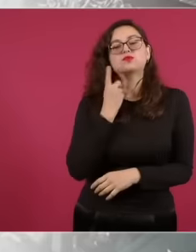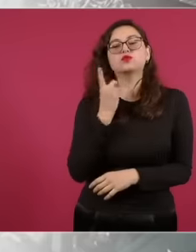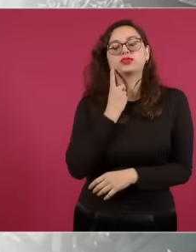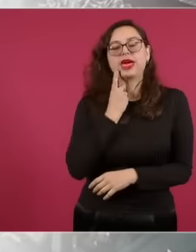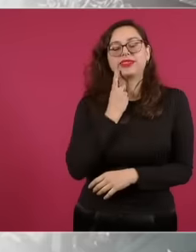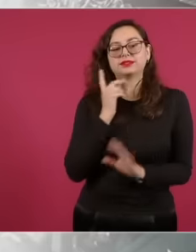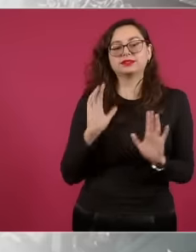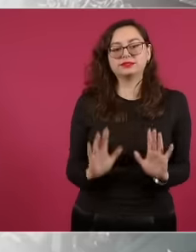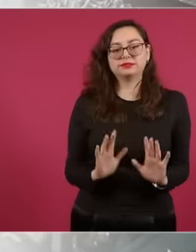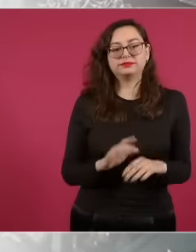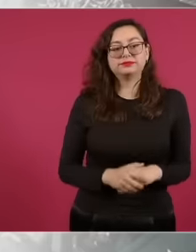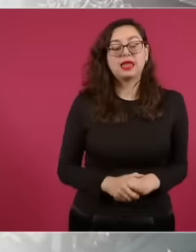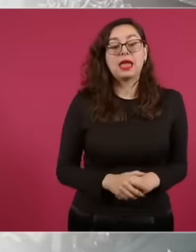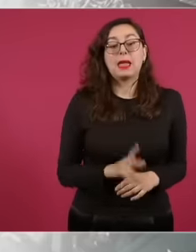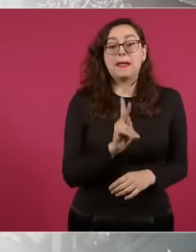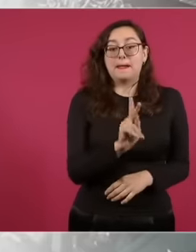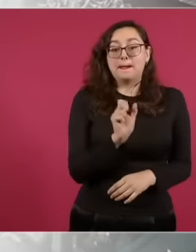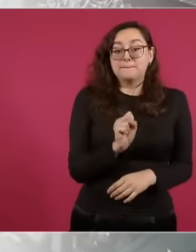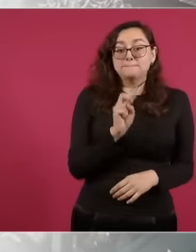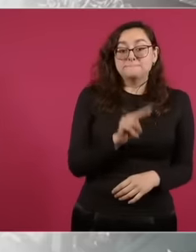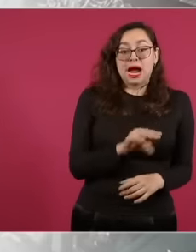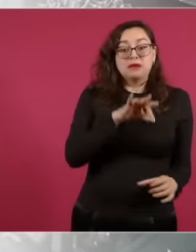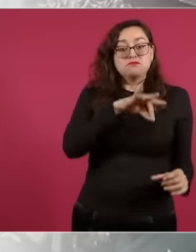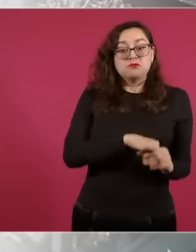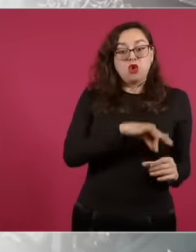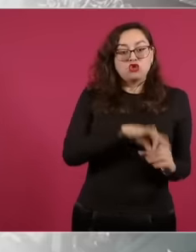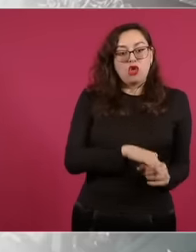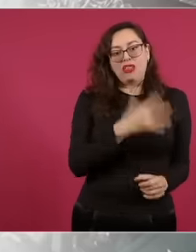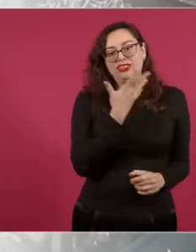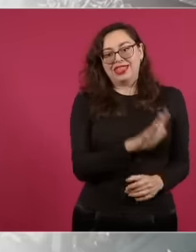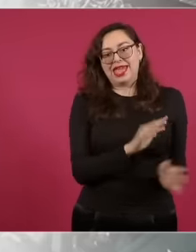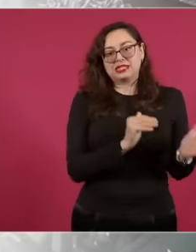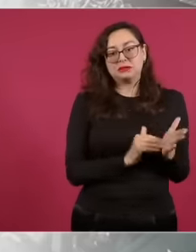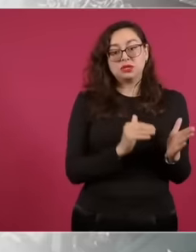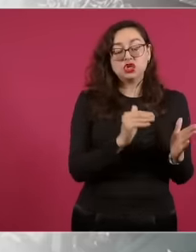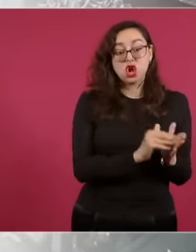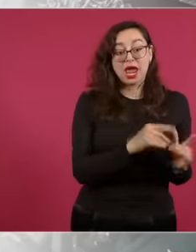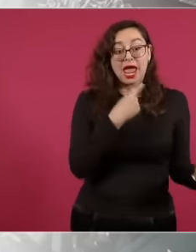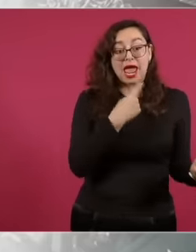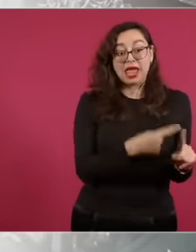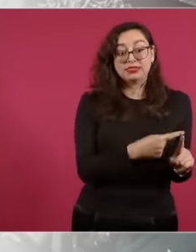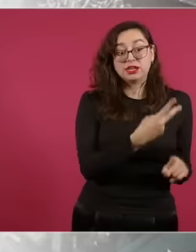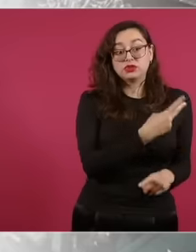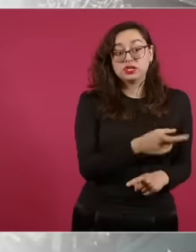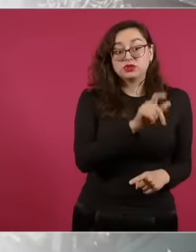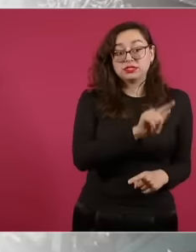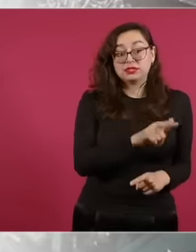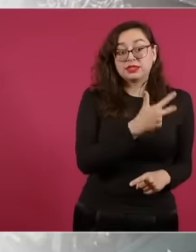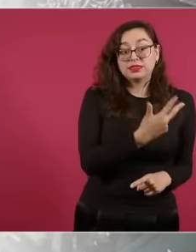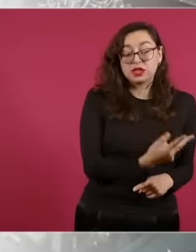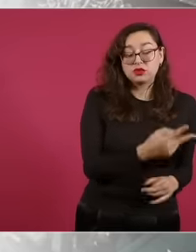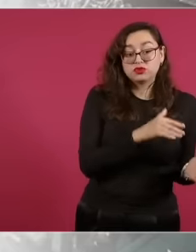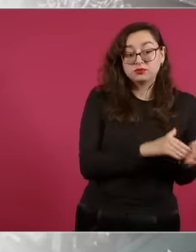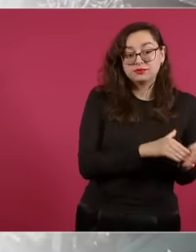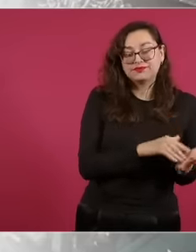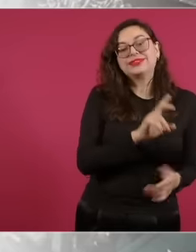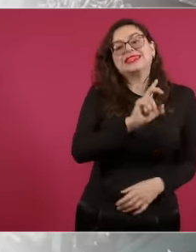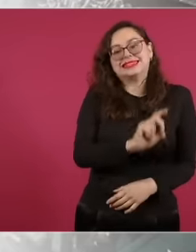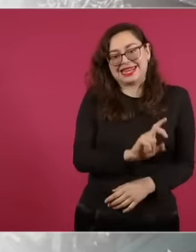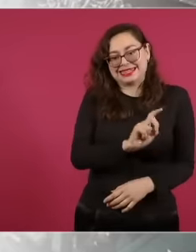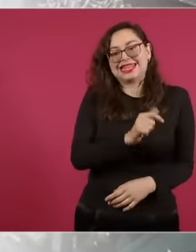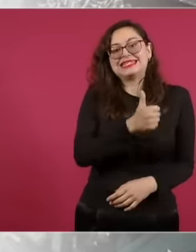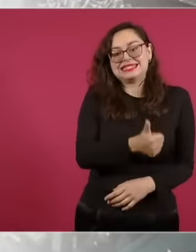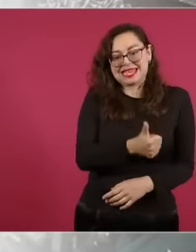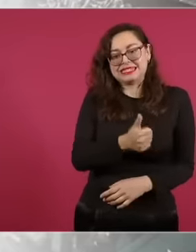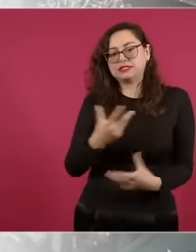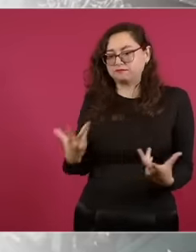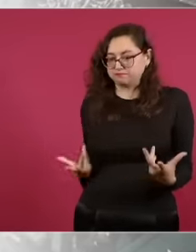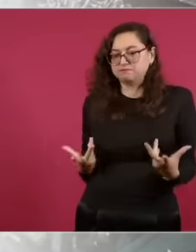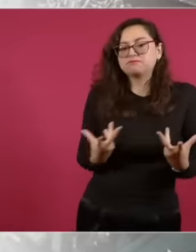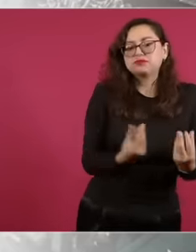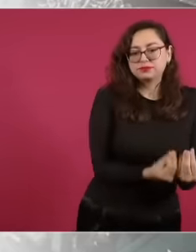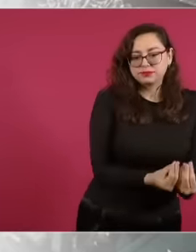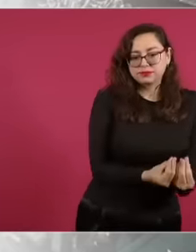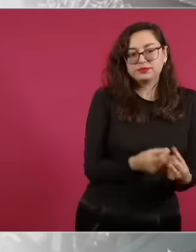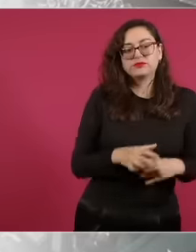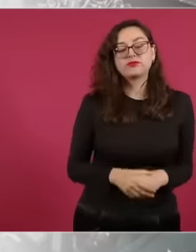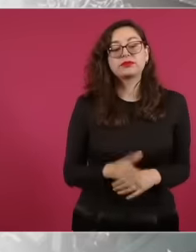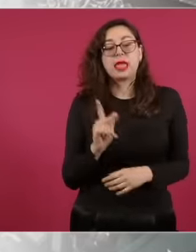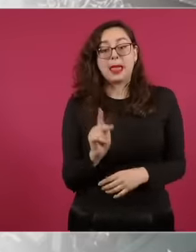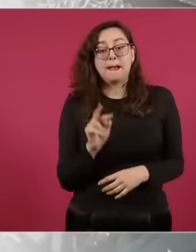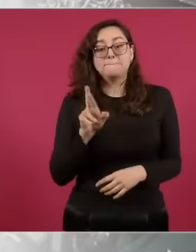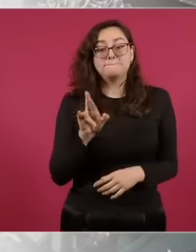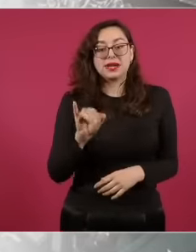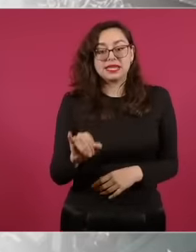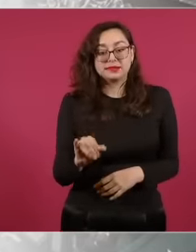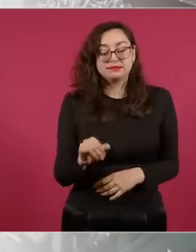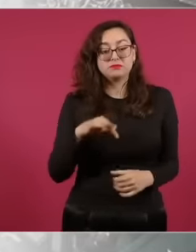obtained 10.49 votes among the natural quotient 36 multi-member deputies the pri obtained 6